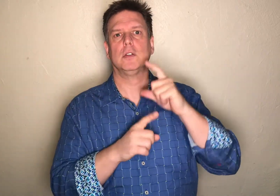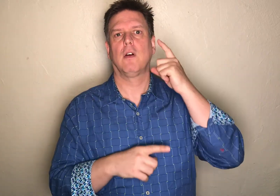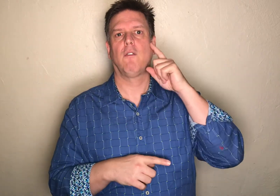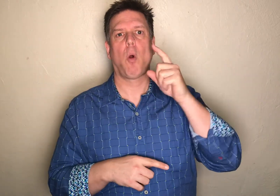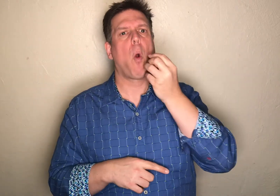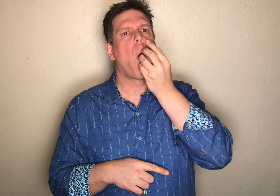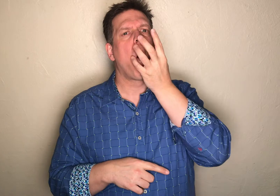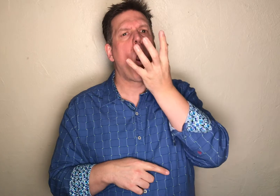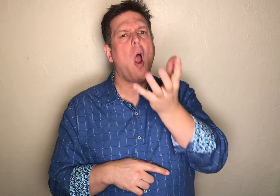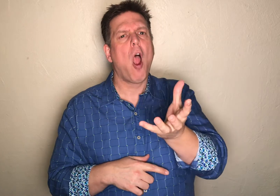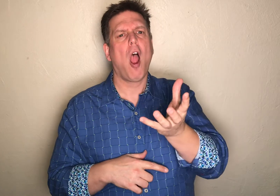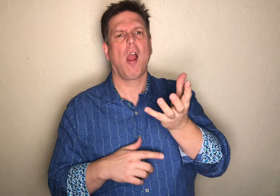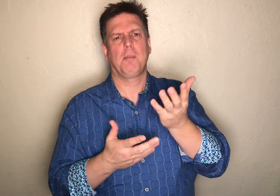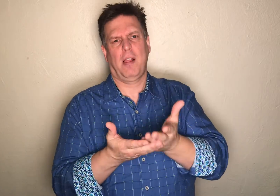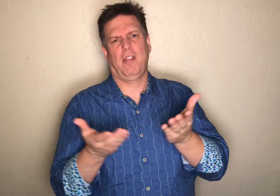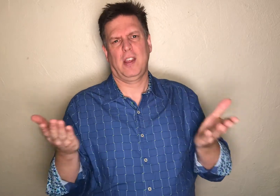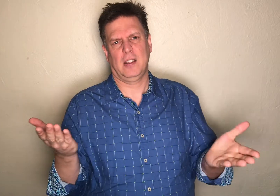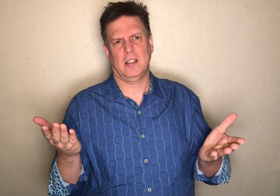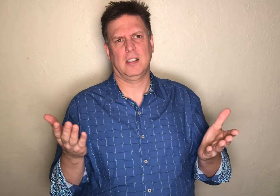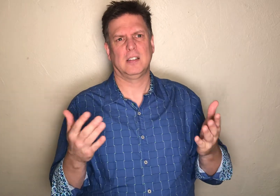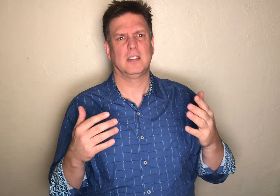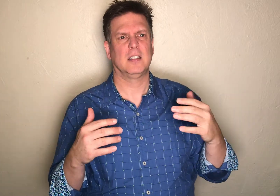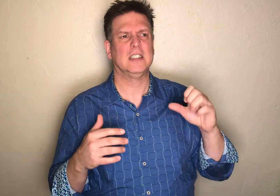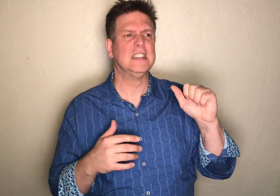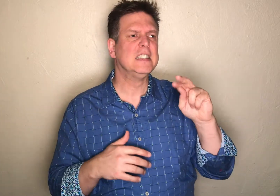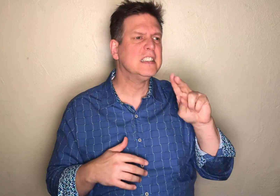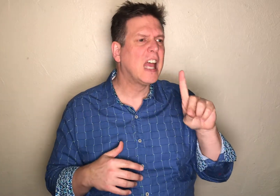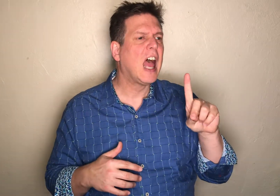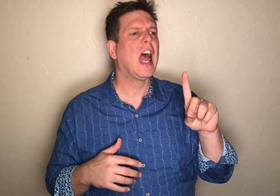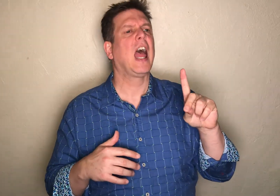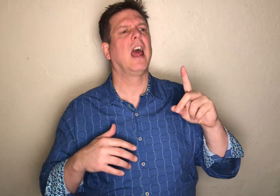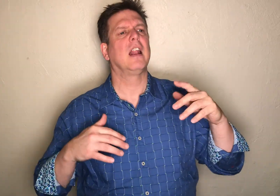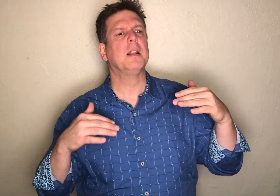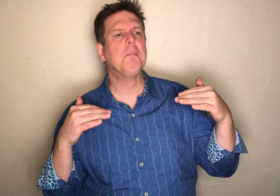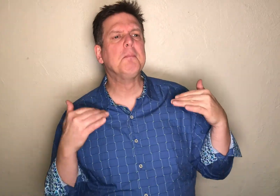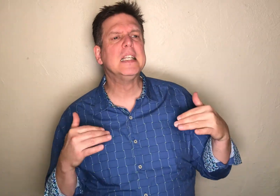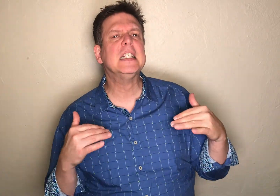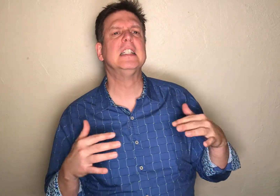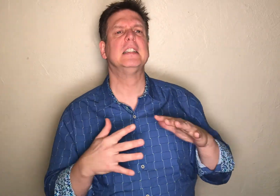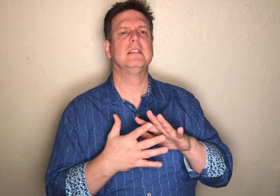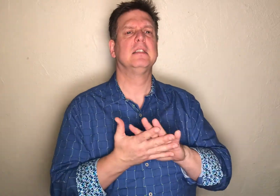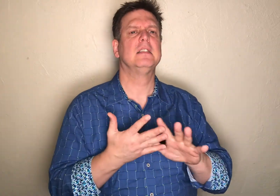You're not going to have a lot of words for warm things like sand and a beach